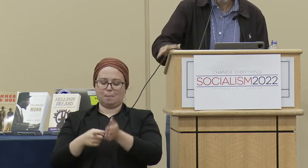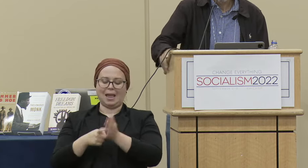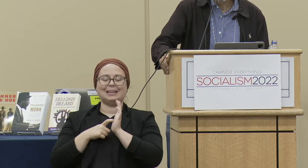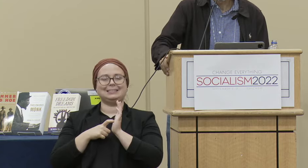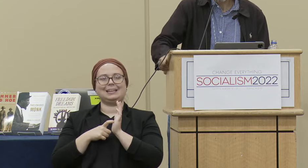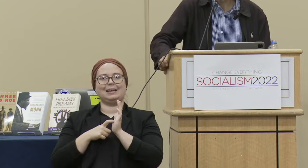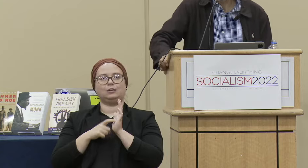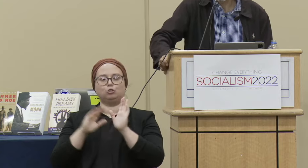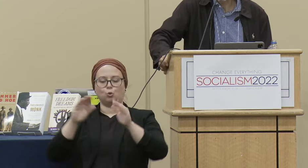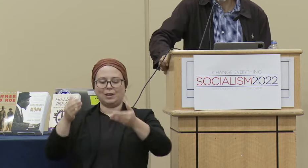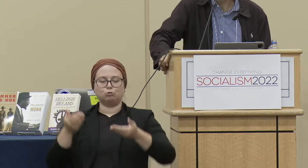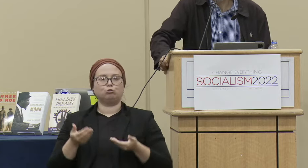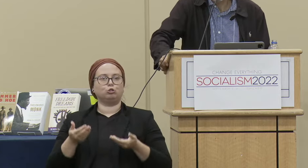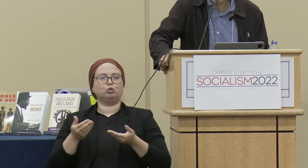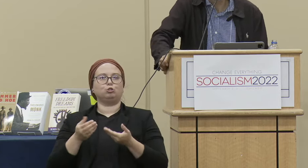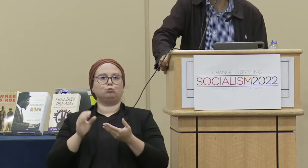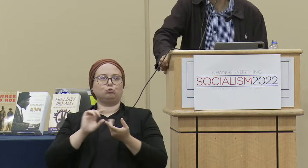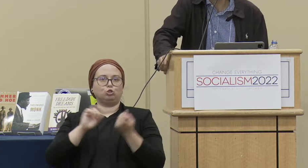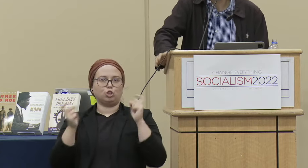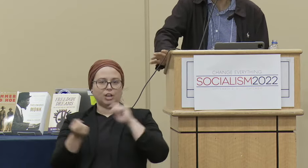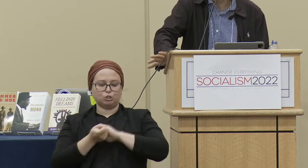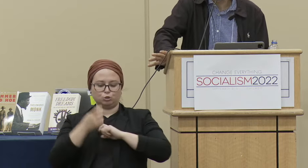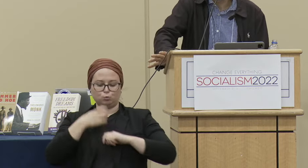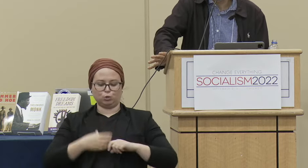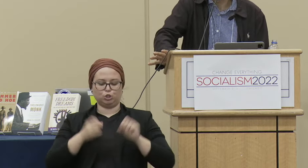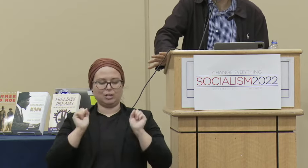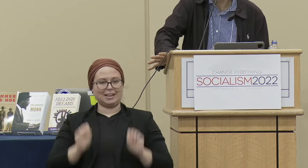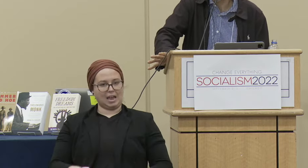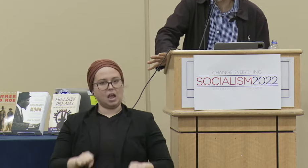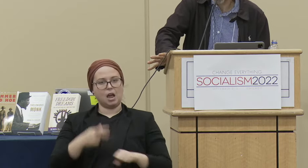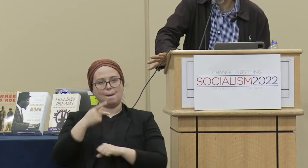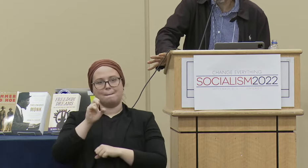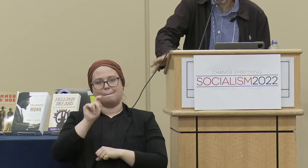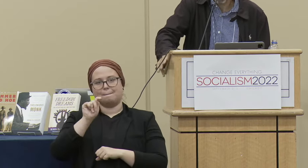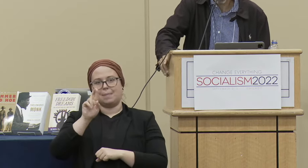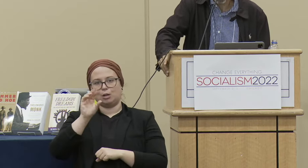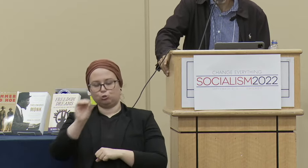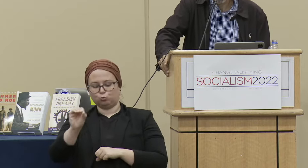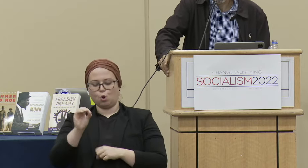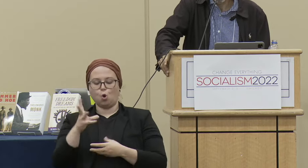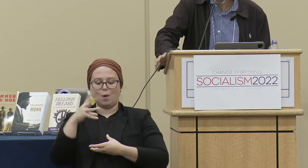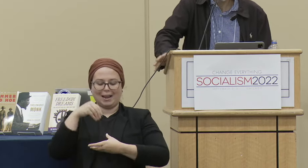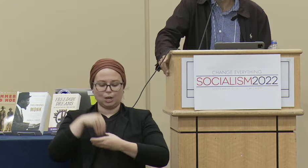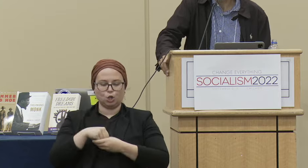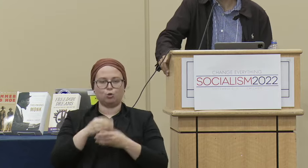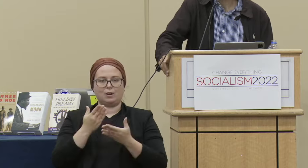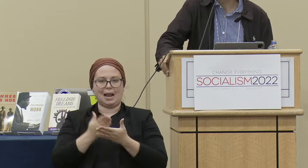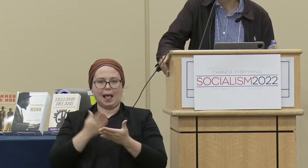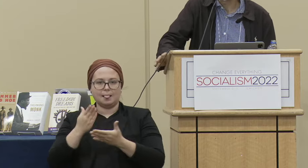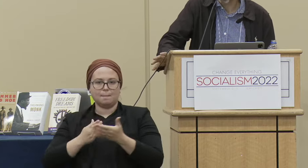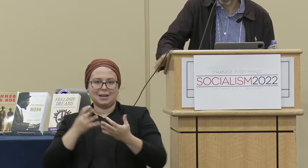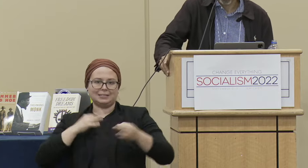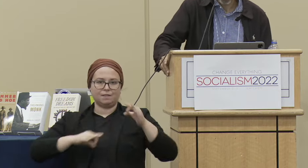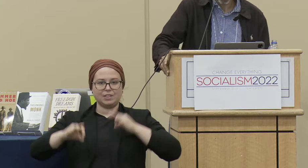of radical changes that we wish they can, but Petro built a